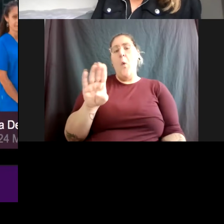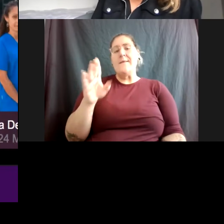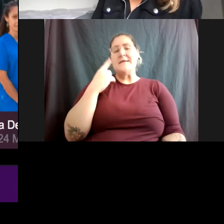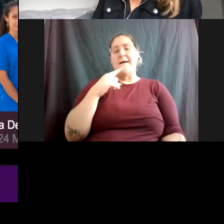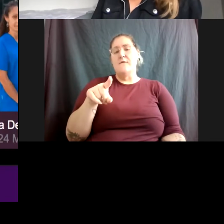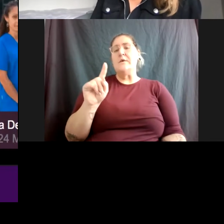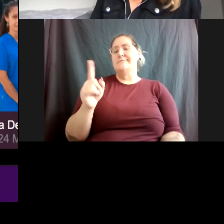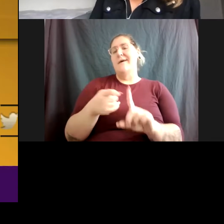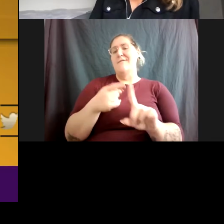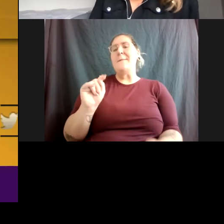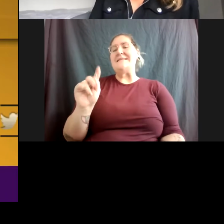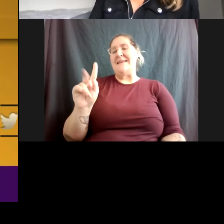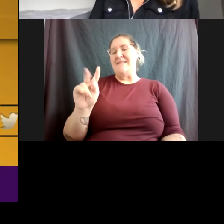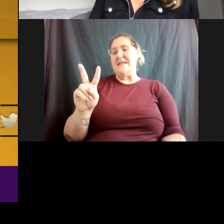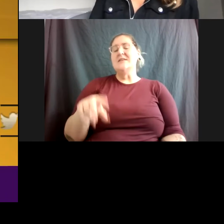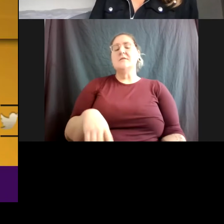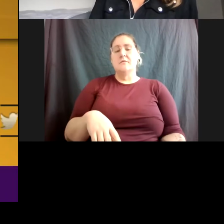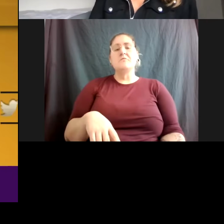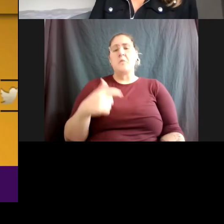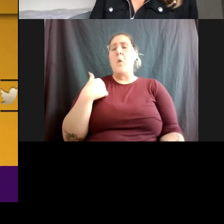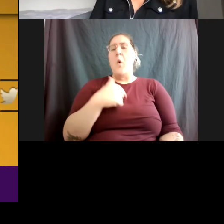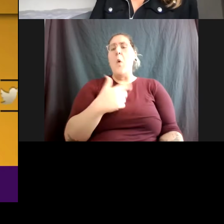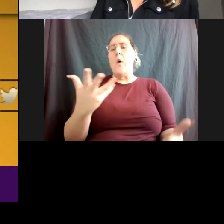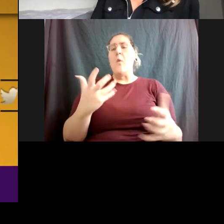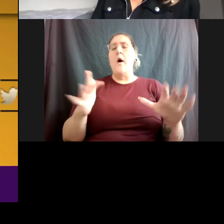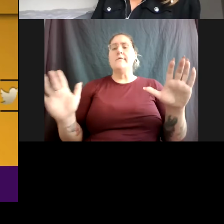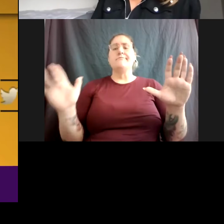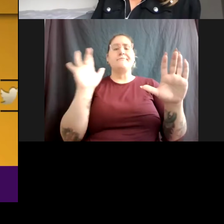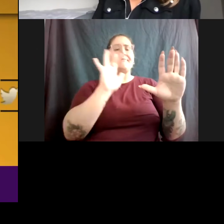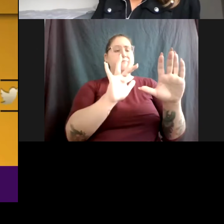the Law: Bent Coppers. We are going to watch that, so we select it, the page opens and we see